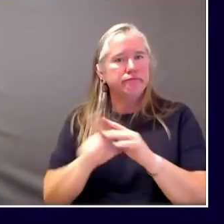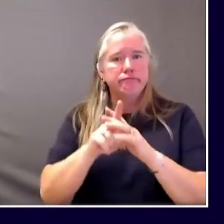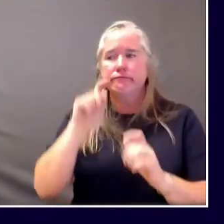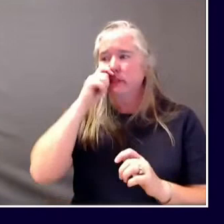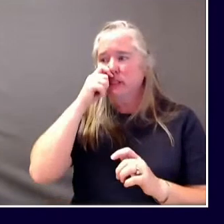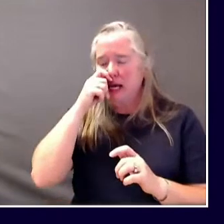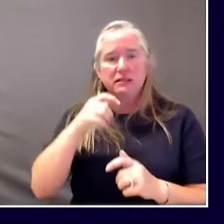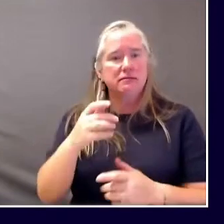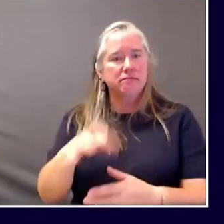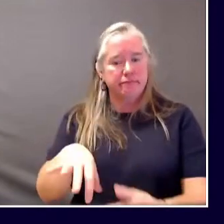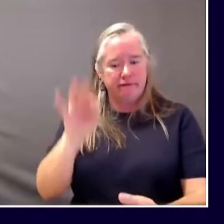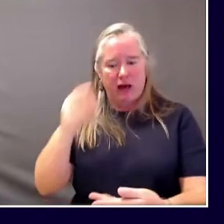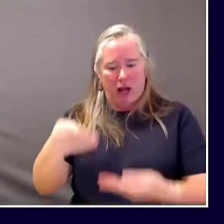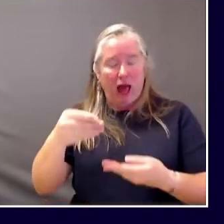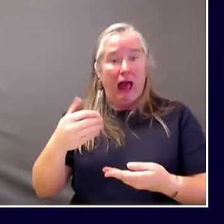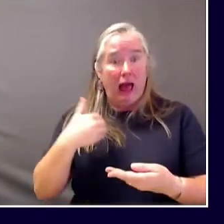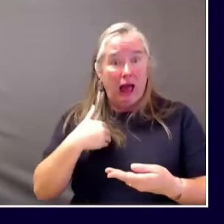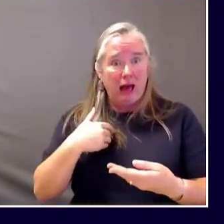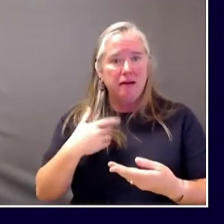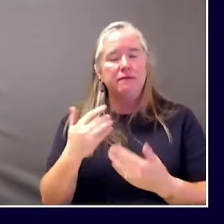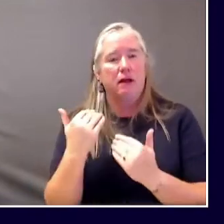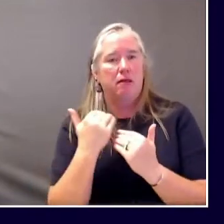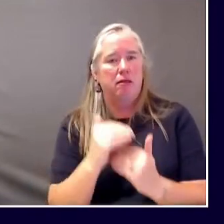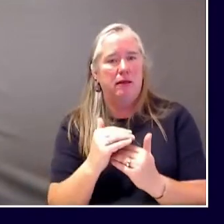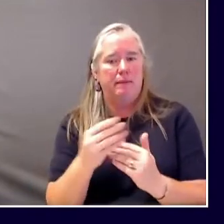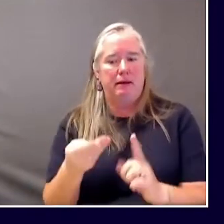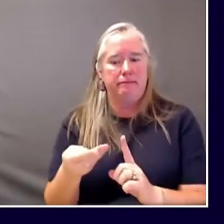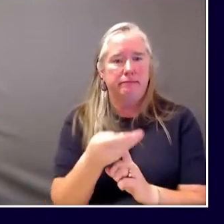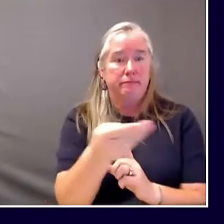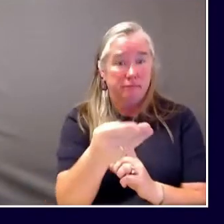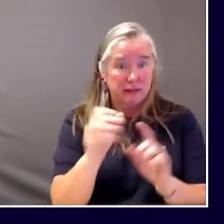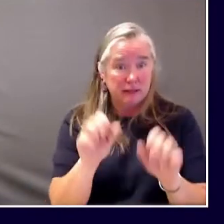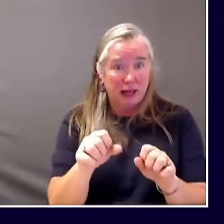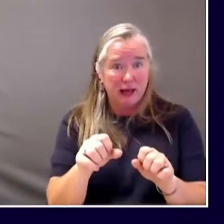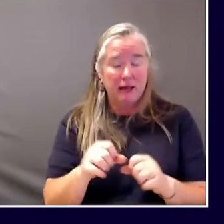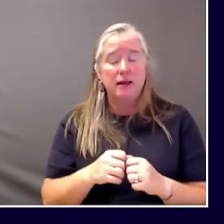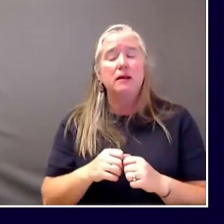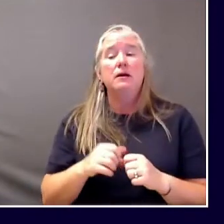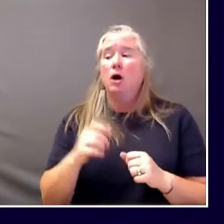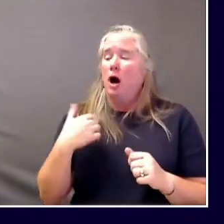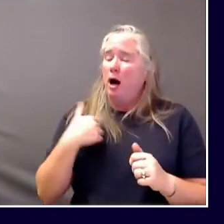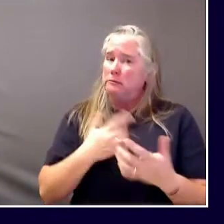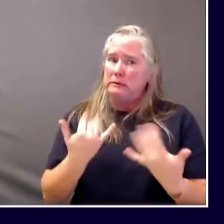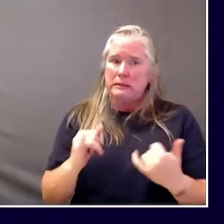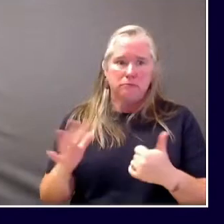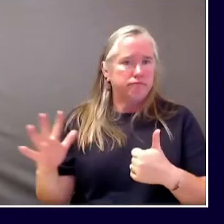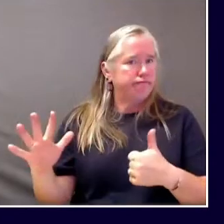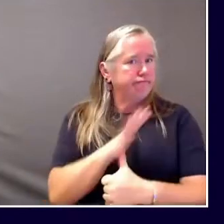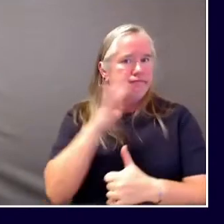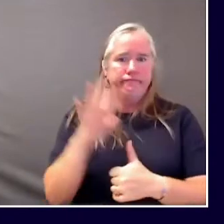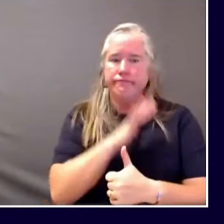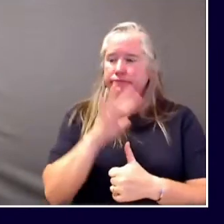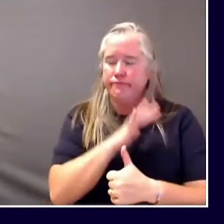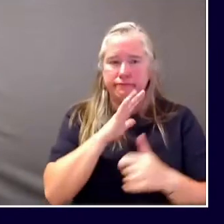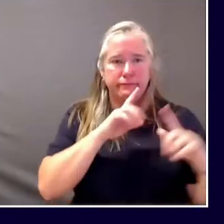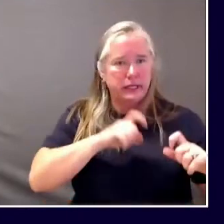advice to stay indoors MMA transmission so testing remains